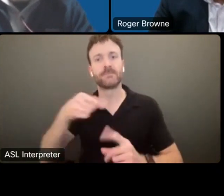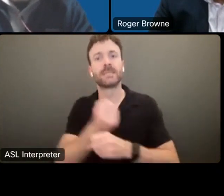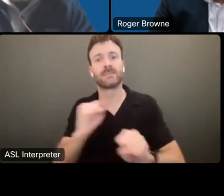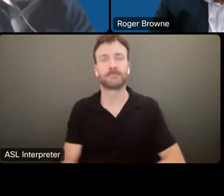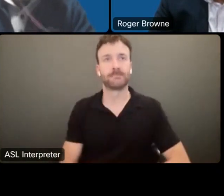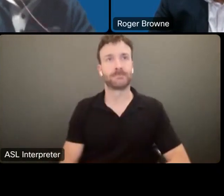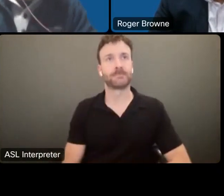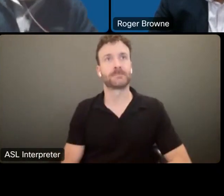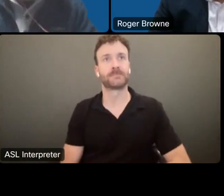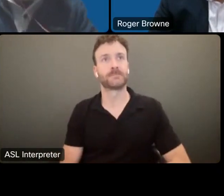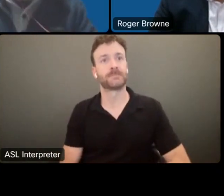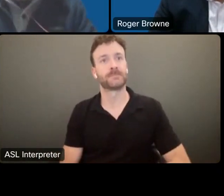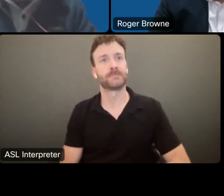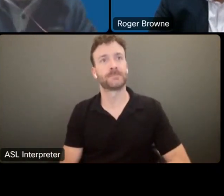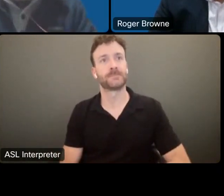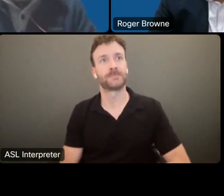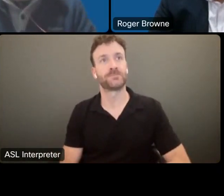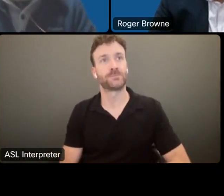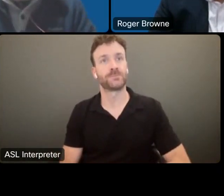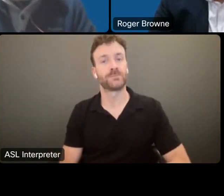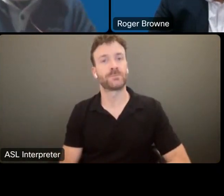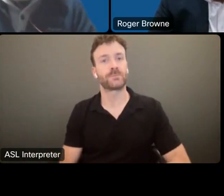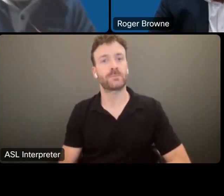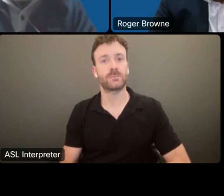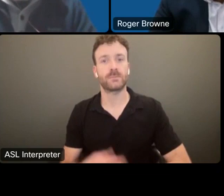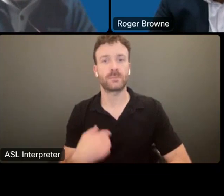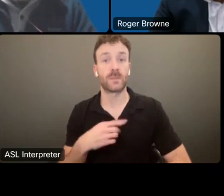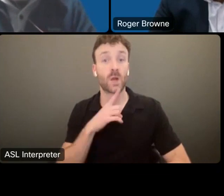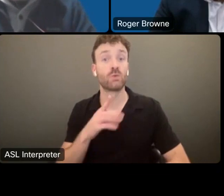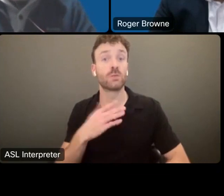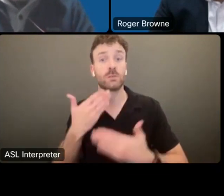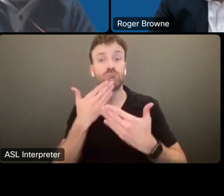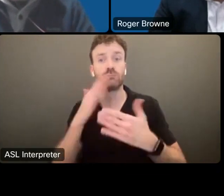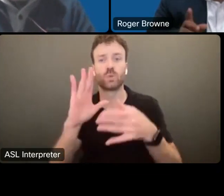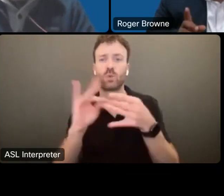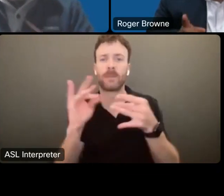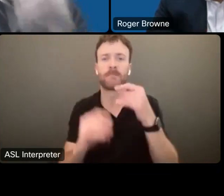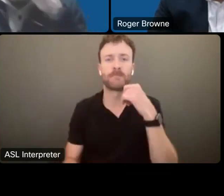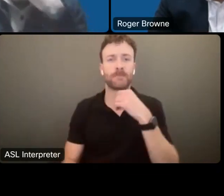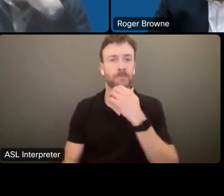Roger Browne: Thanks. I really appreciate your comment there. I have a few points to respond.